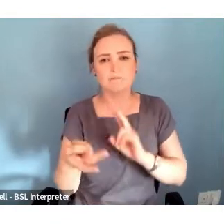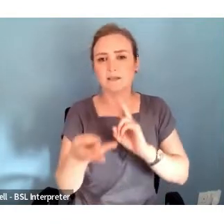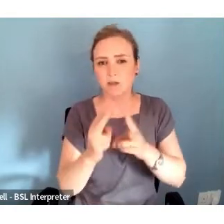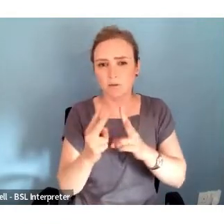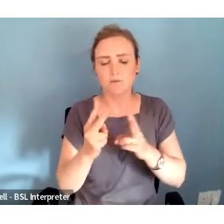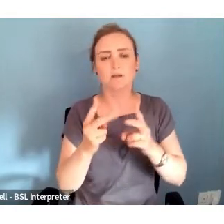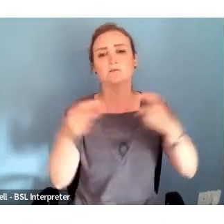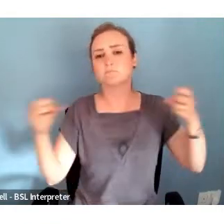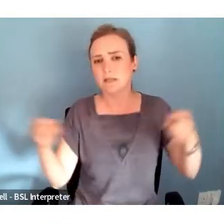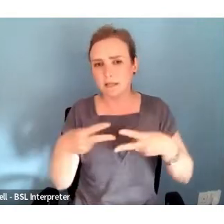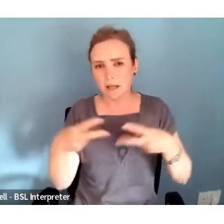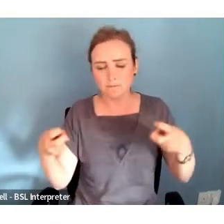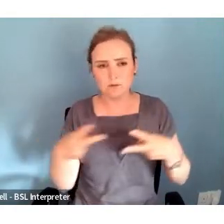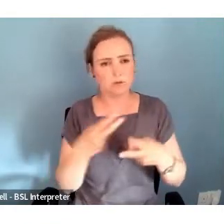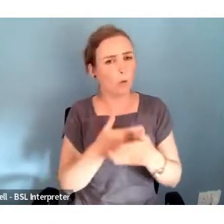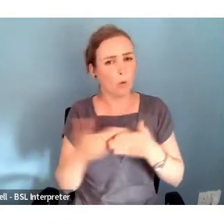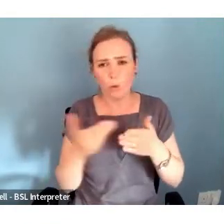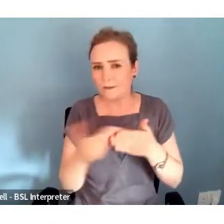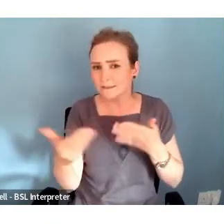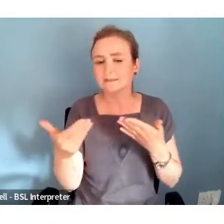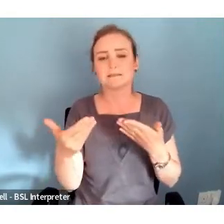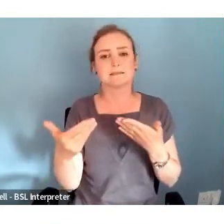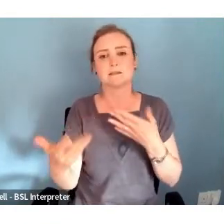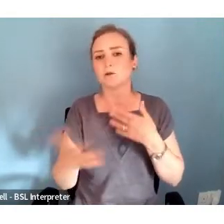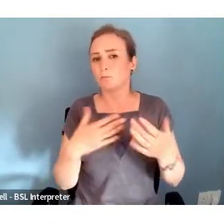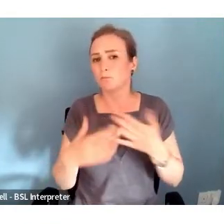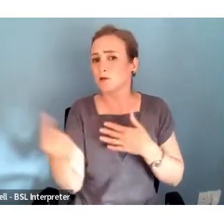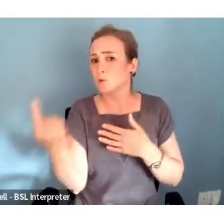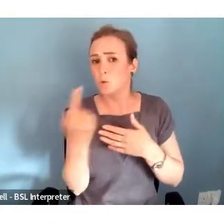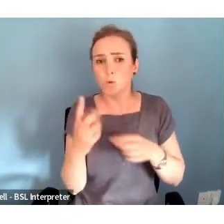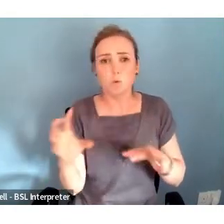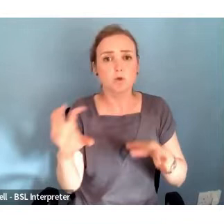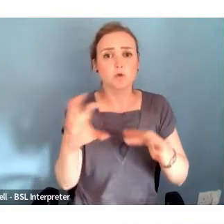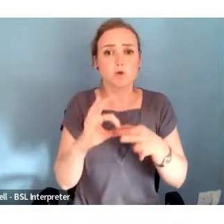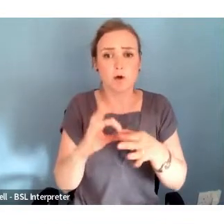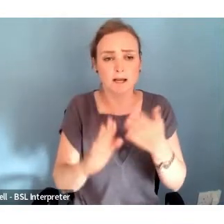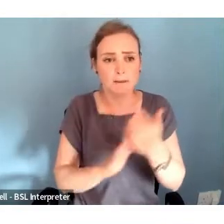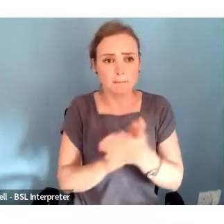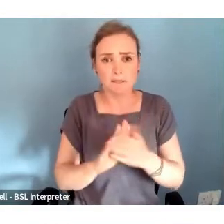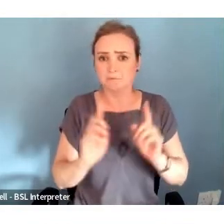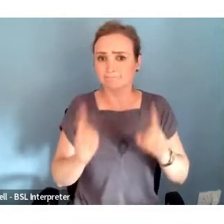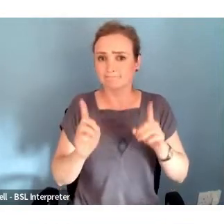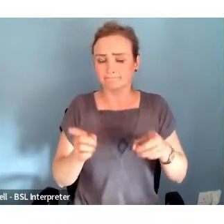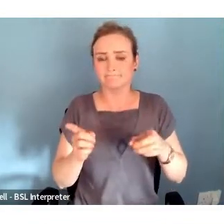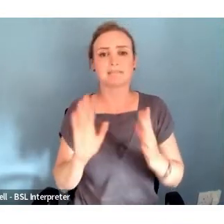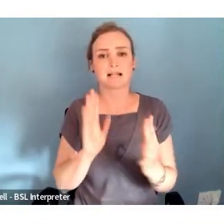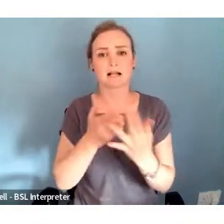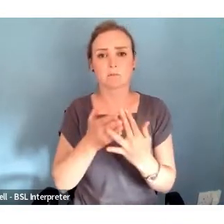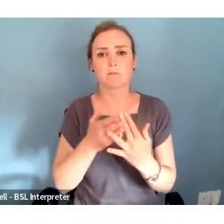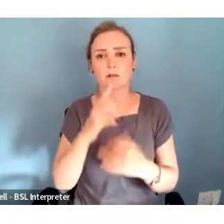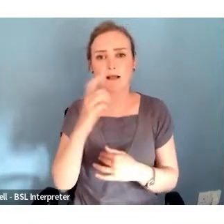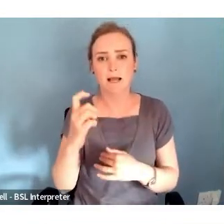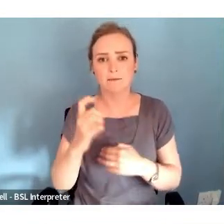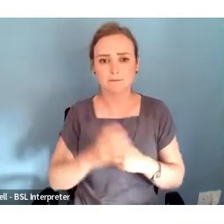accessibility should be there as a given. We also ask participants if they have any additional access needs that